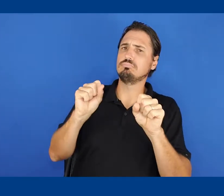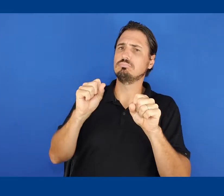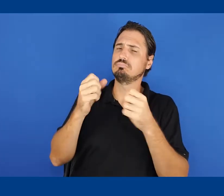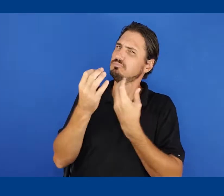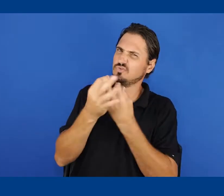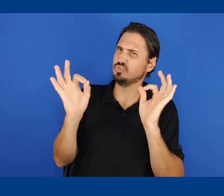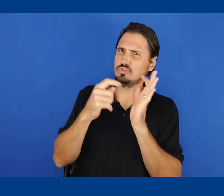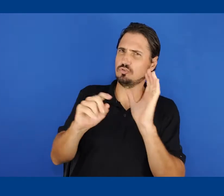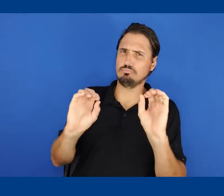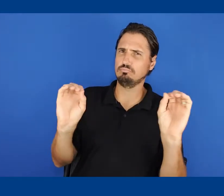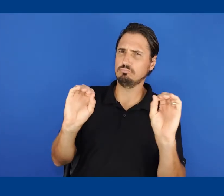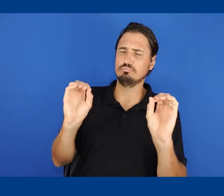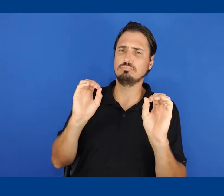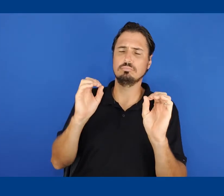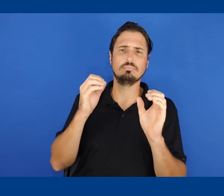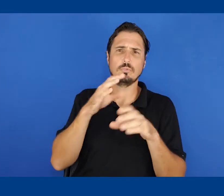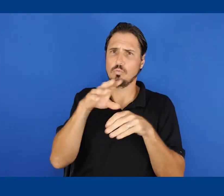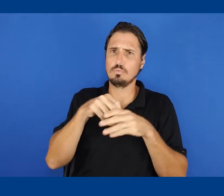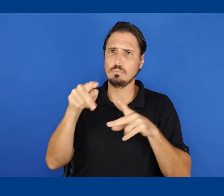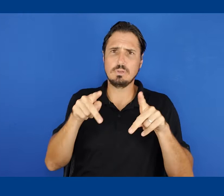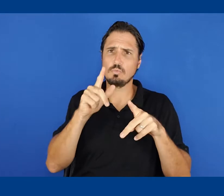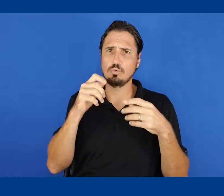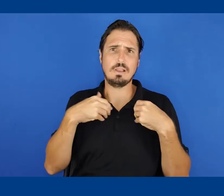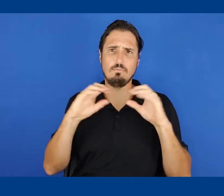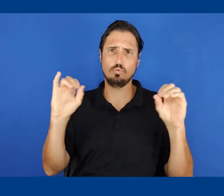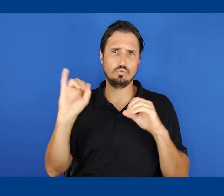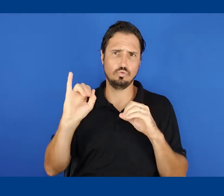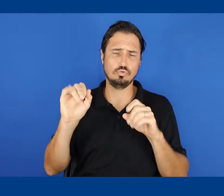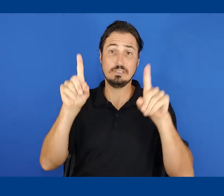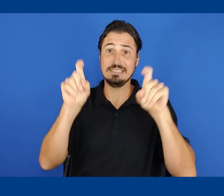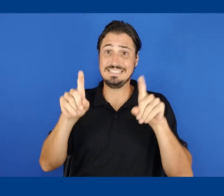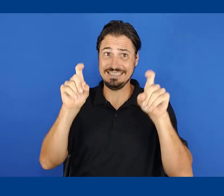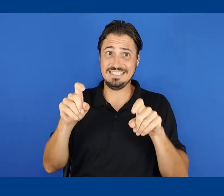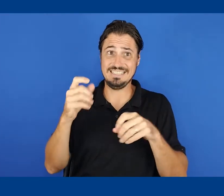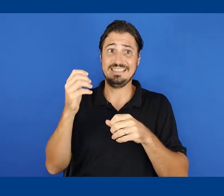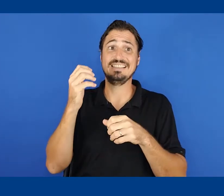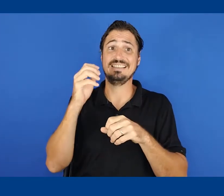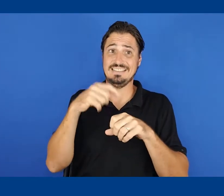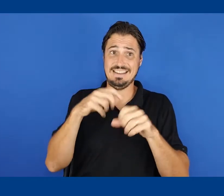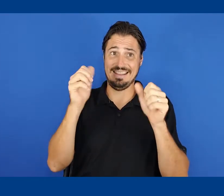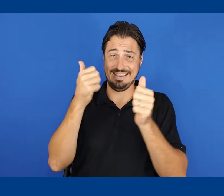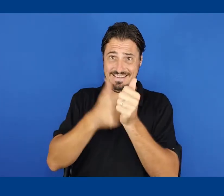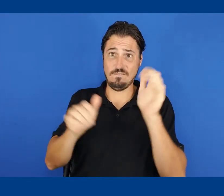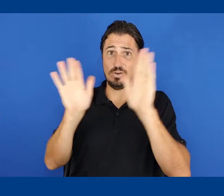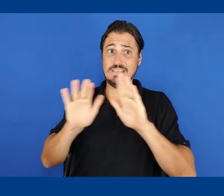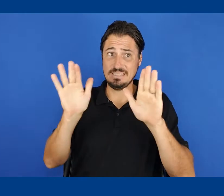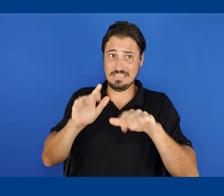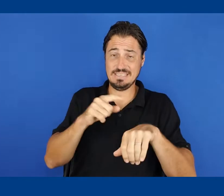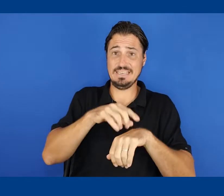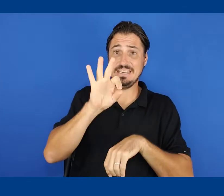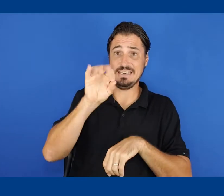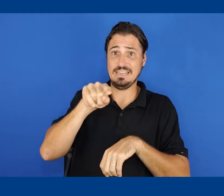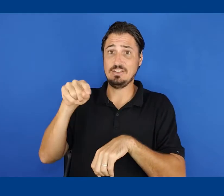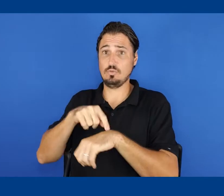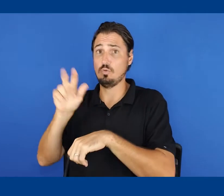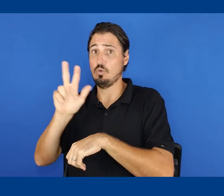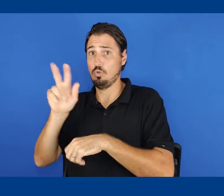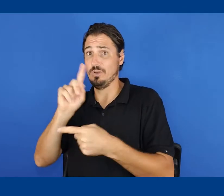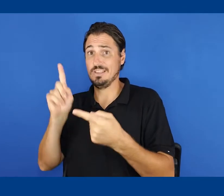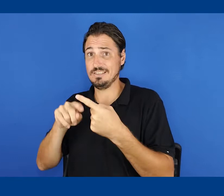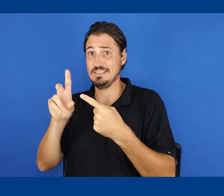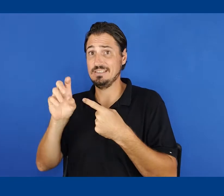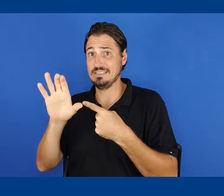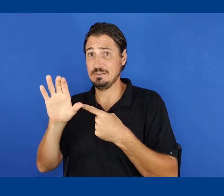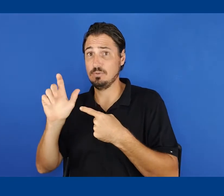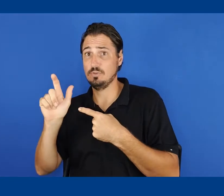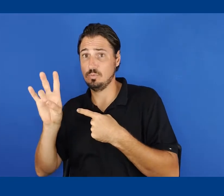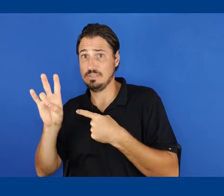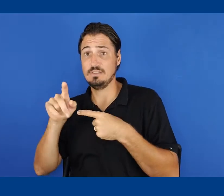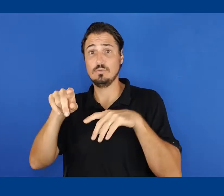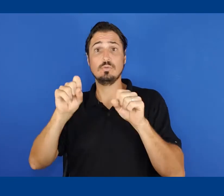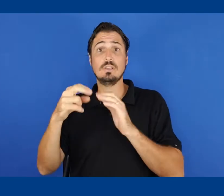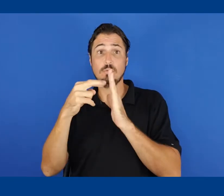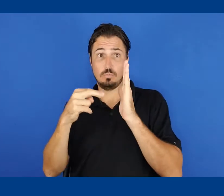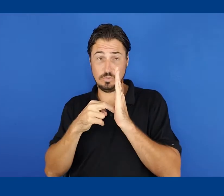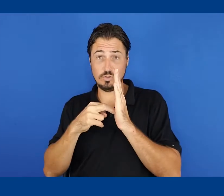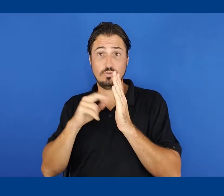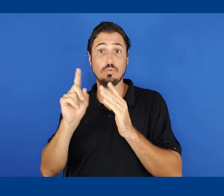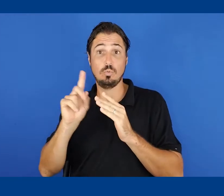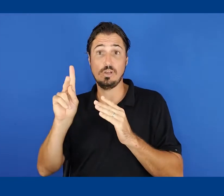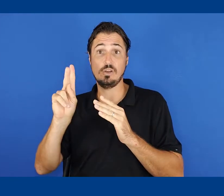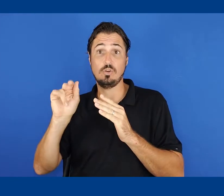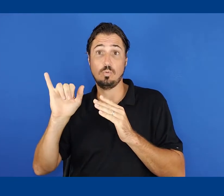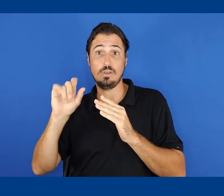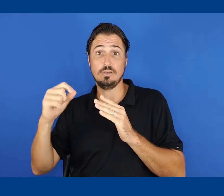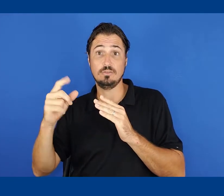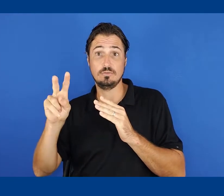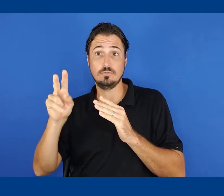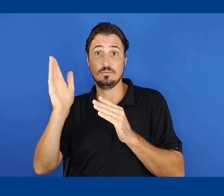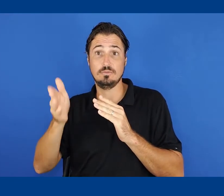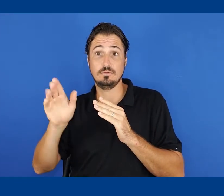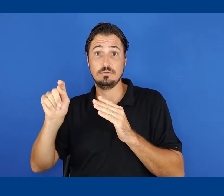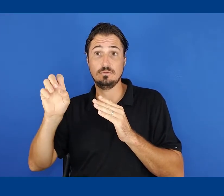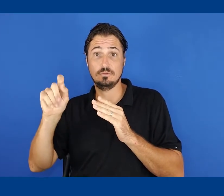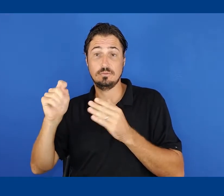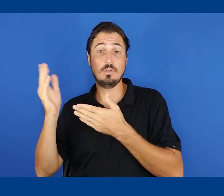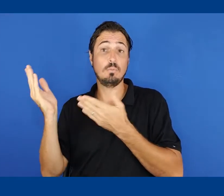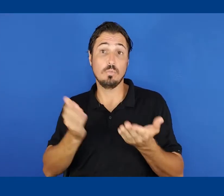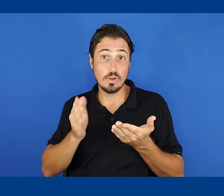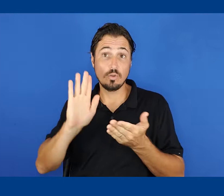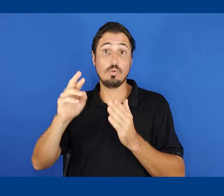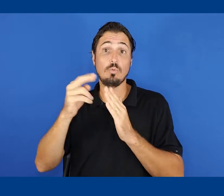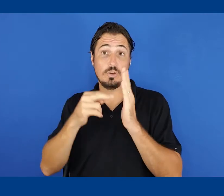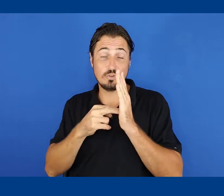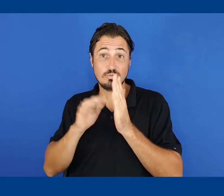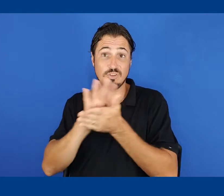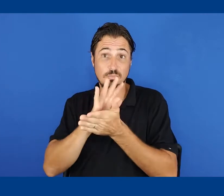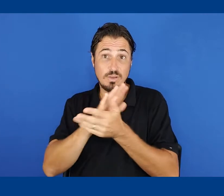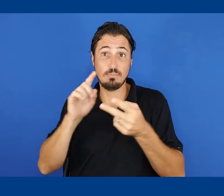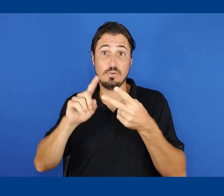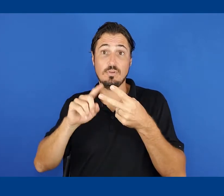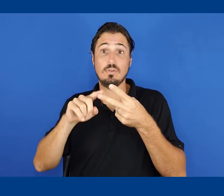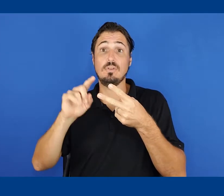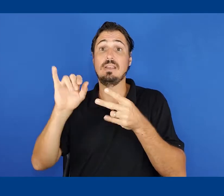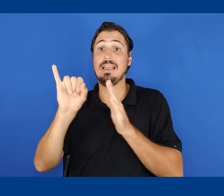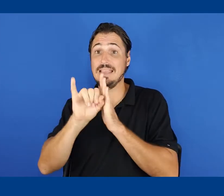Testing is available every Sunday from 9 a.m. to 3 p.m. through December 27. Participants should register in advance at Kauai.gov/test. Bring your registration confirmation and an ID to the testing